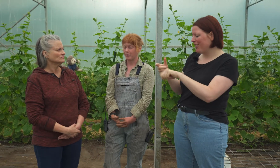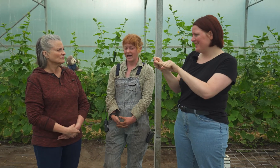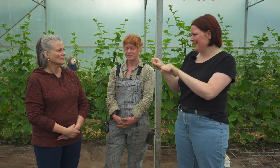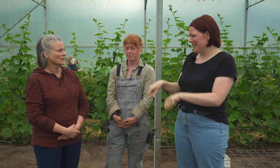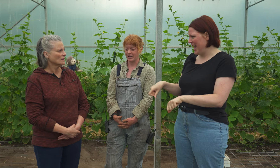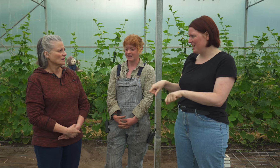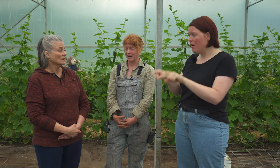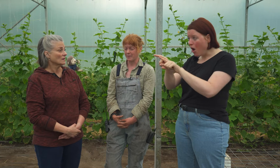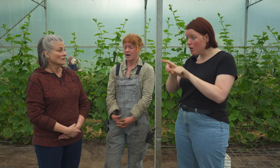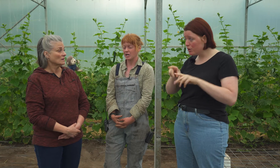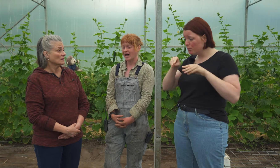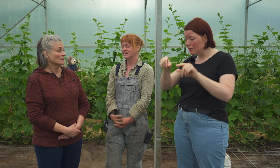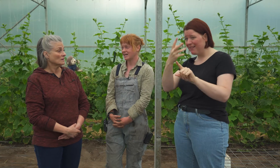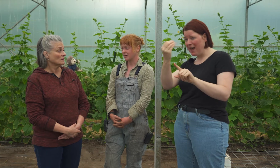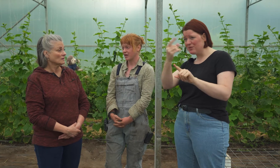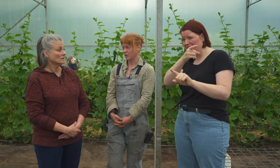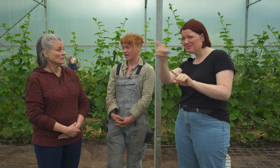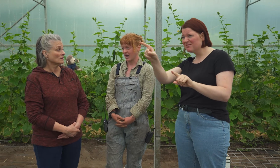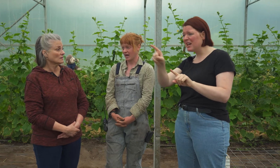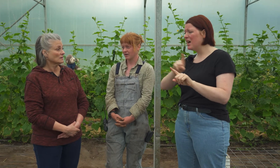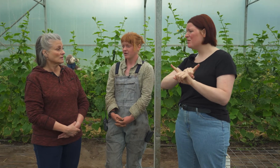but we have to plant them a lot later than we can,